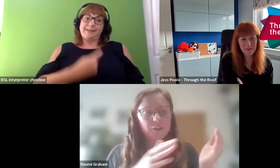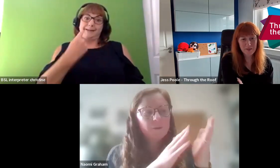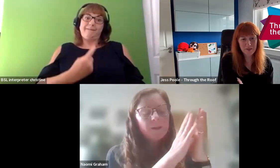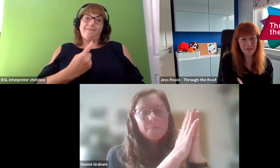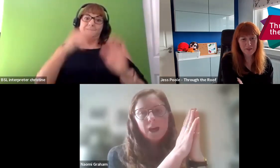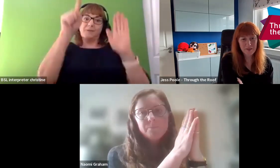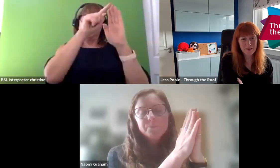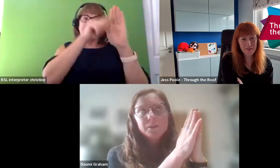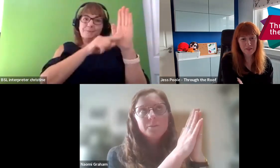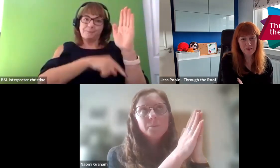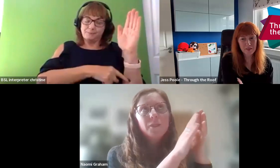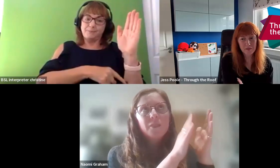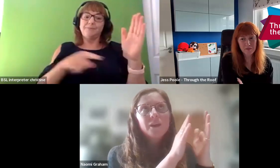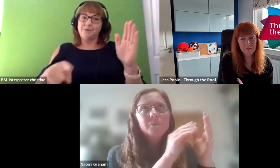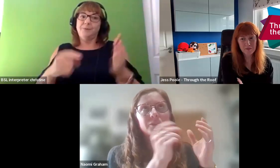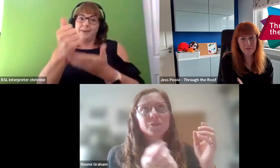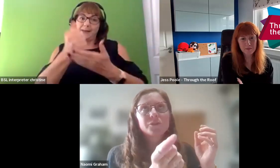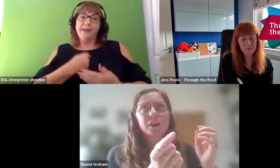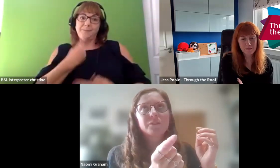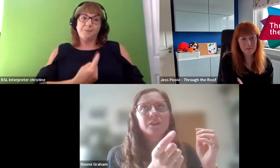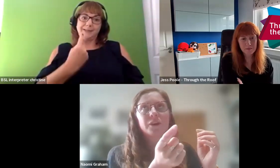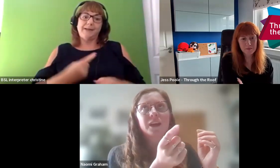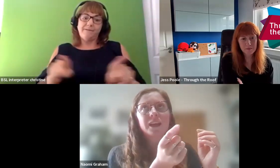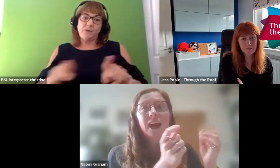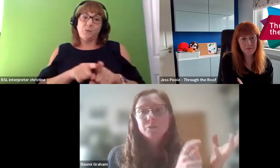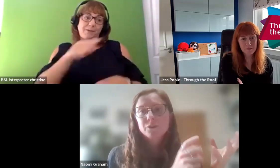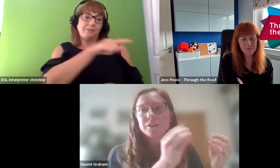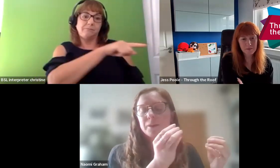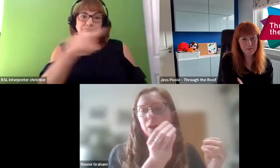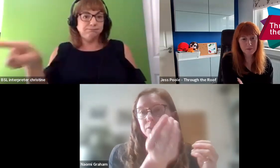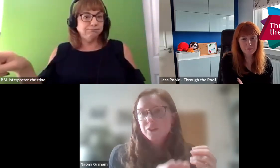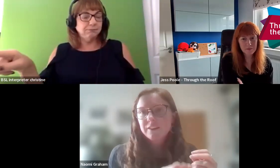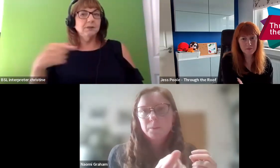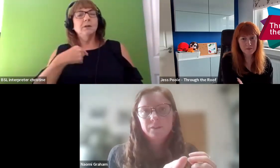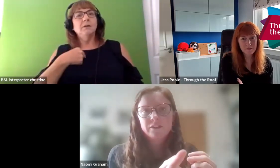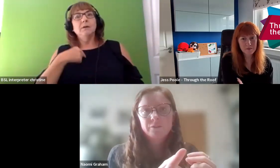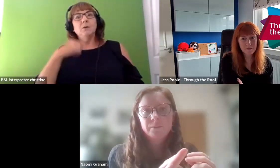and secure. But that thing with visual stuff, if I have autism and I'm distracted by visual